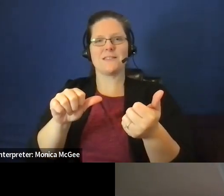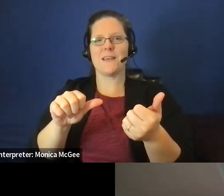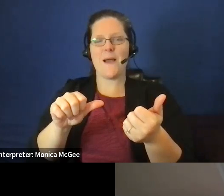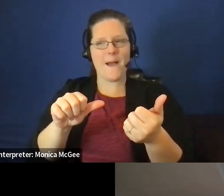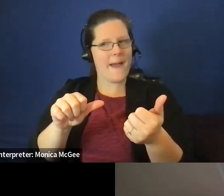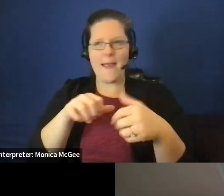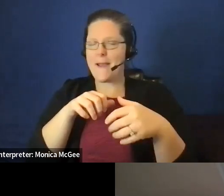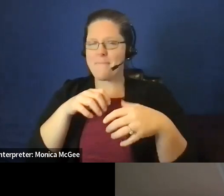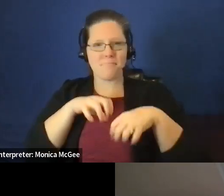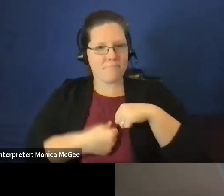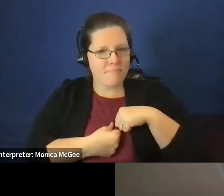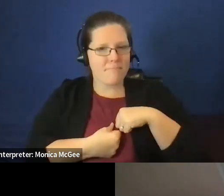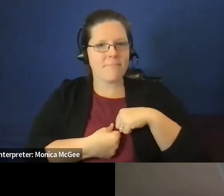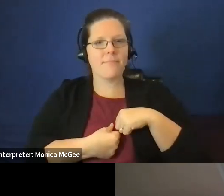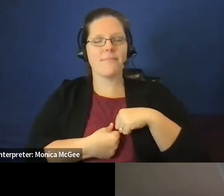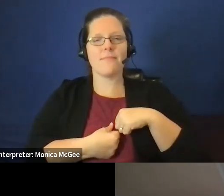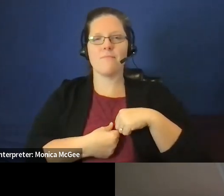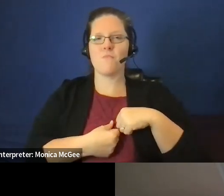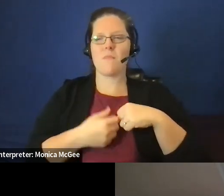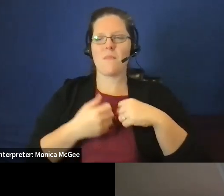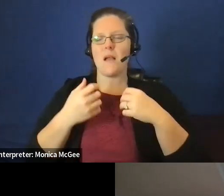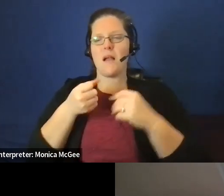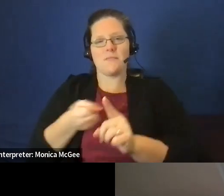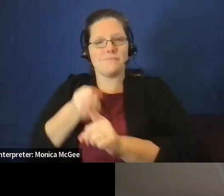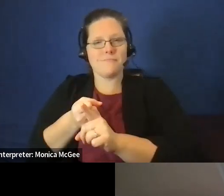after personal story and picture after